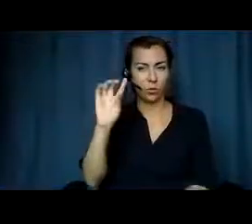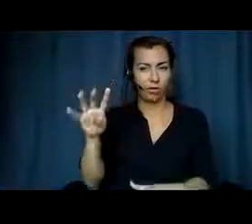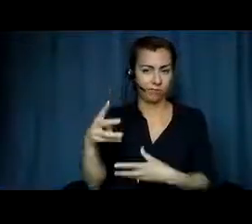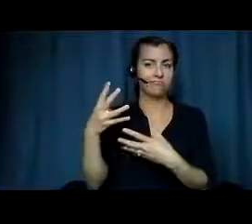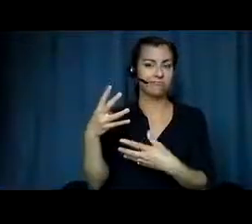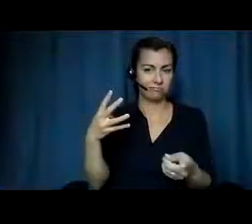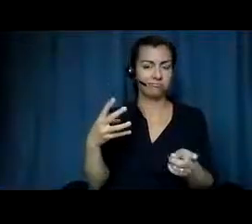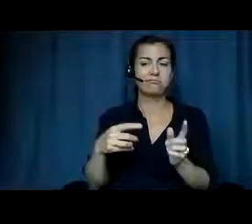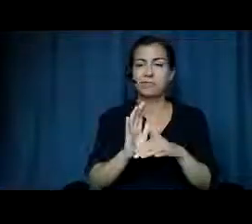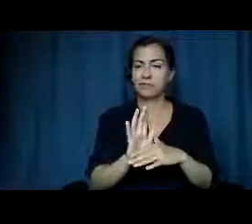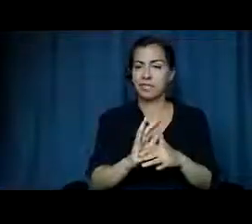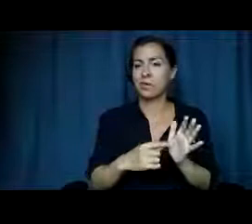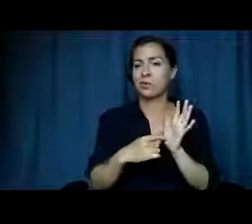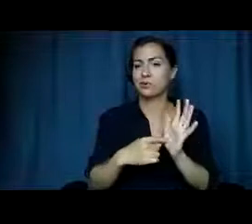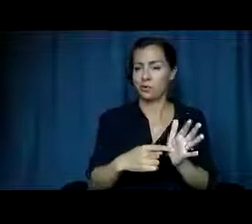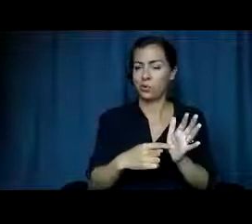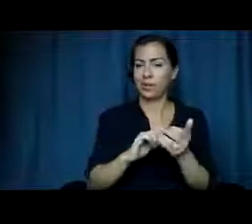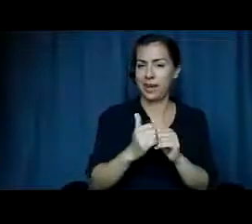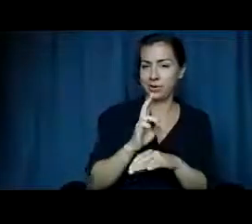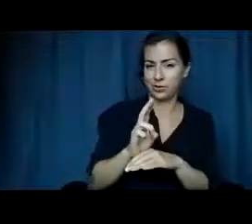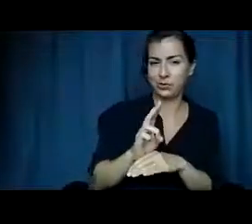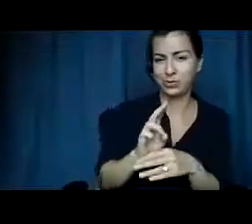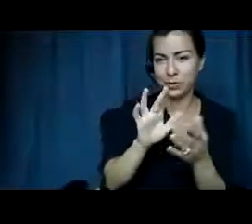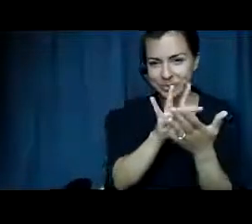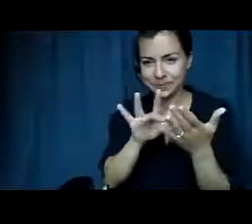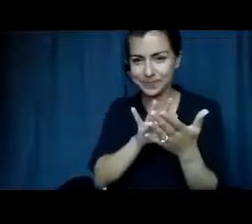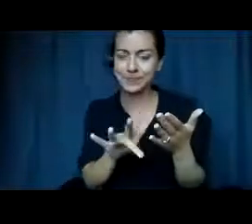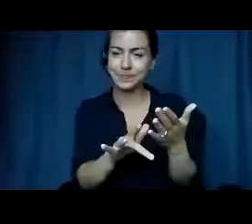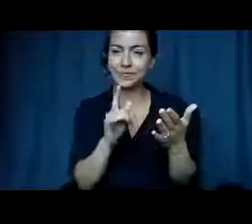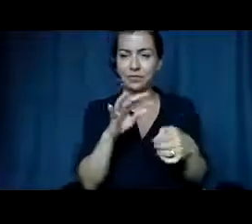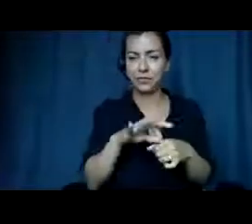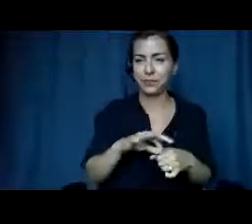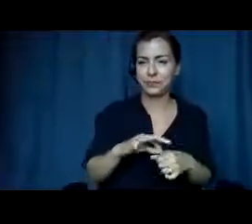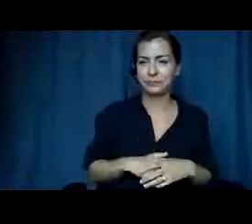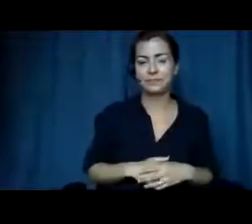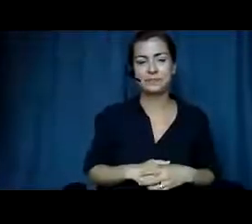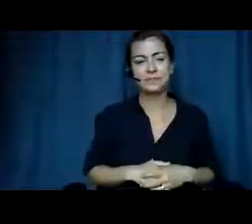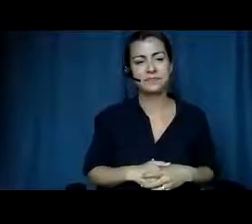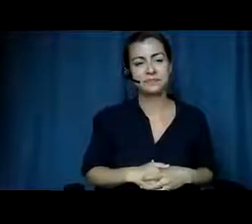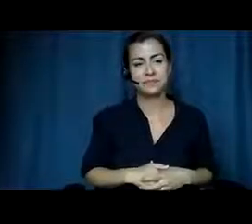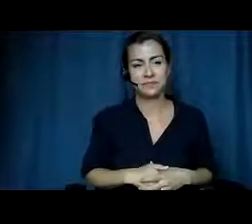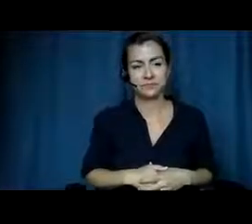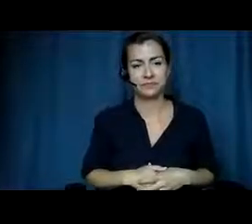Many people believe wrongly that people who have disabilities, people